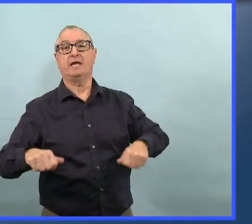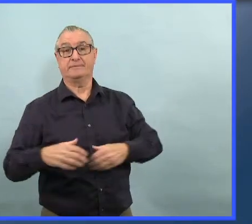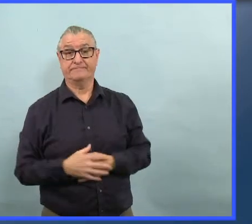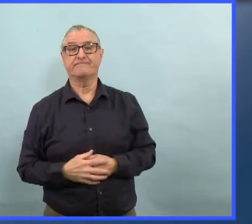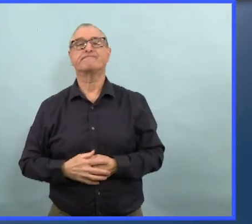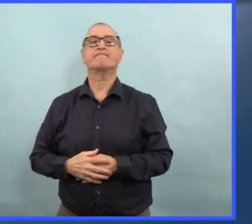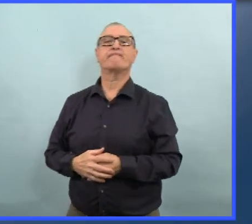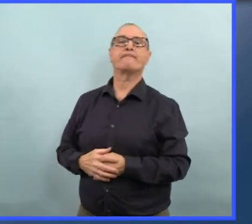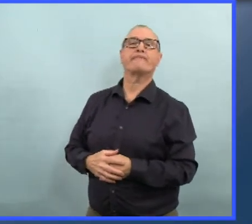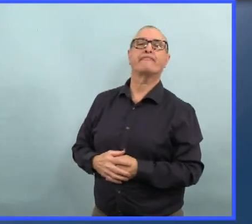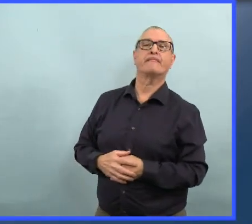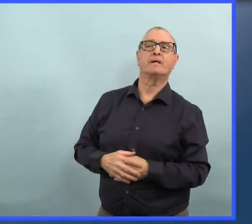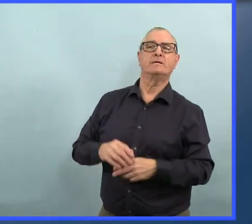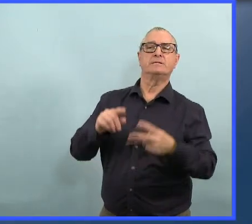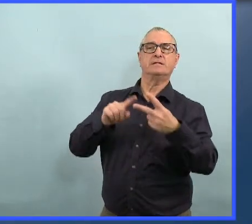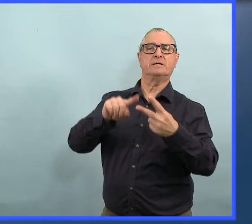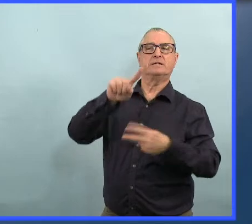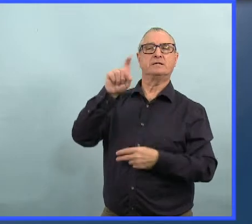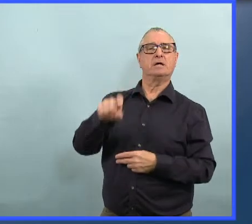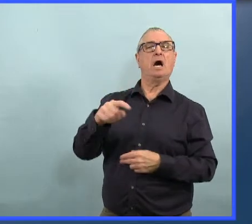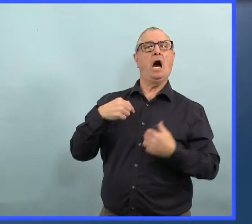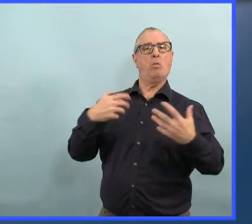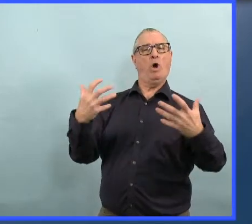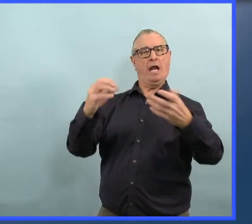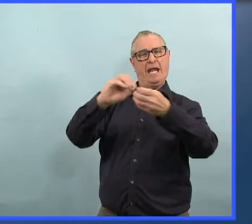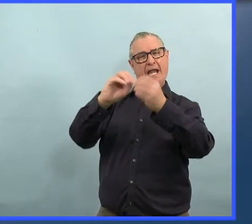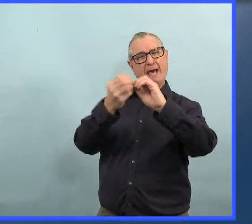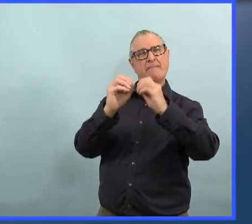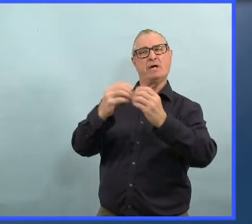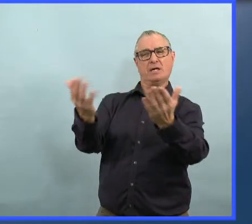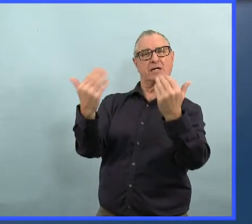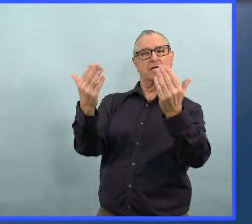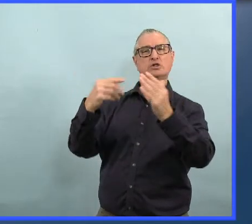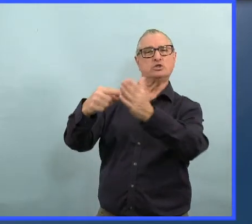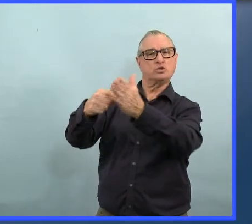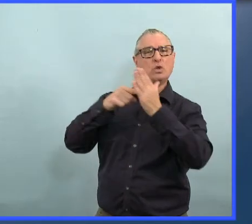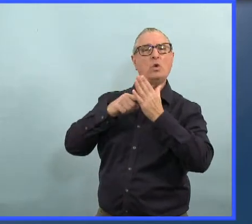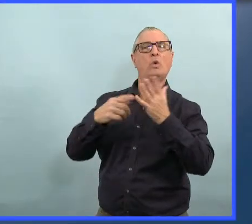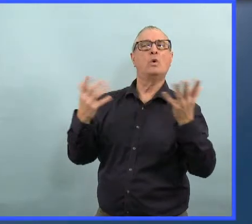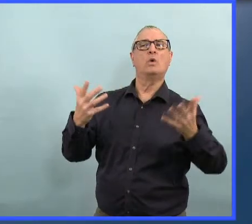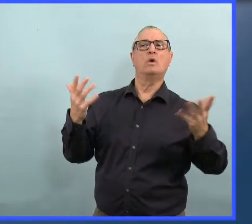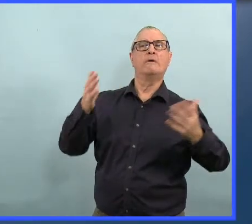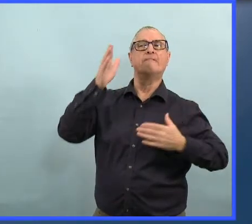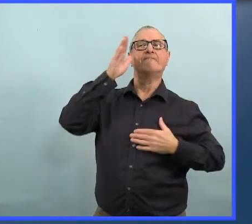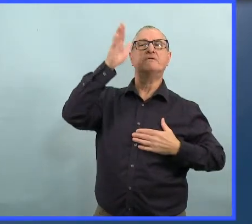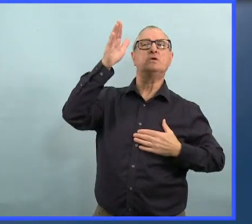um when might we see this or do you know when this wave will peak and is there